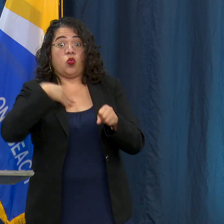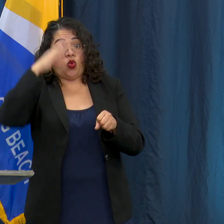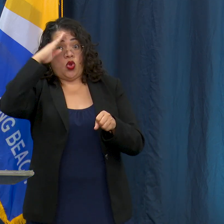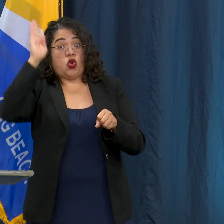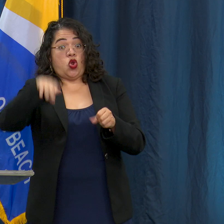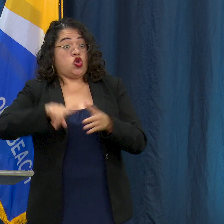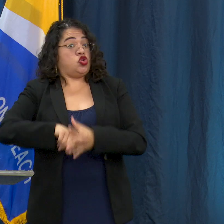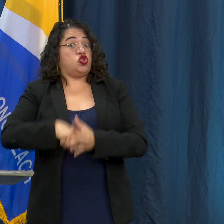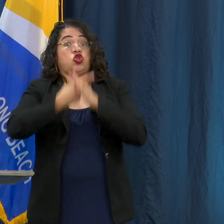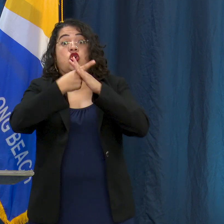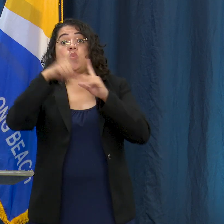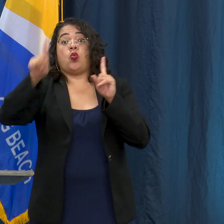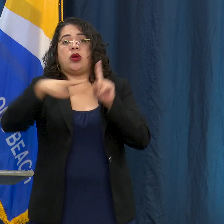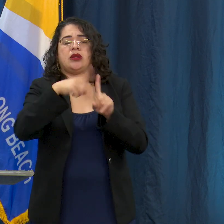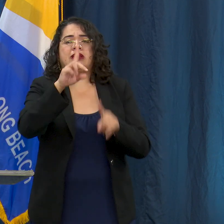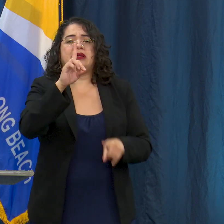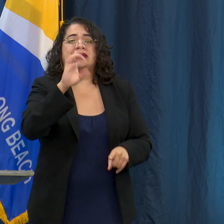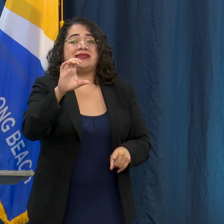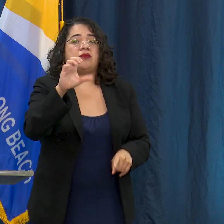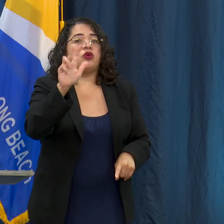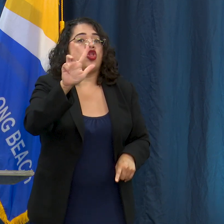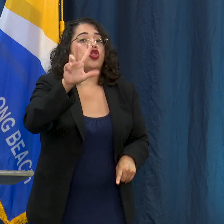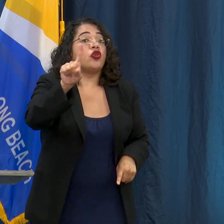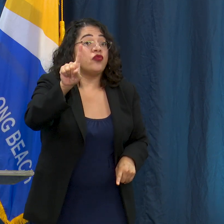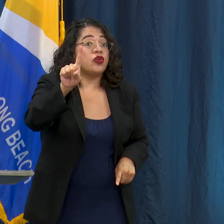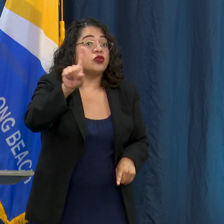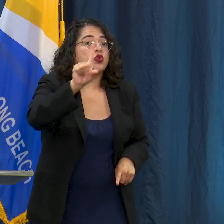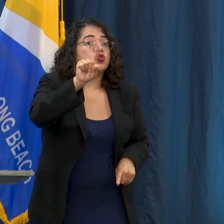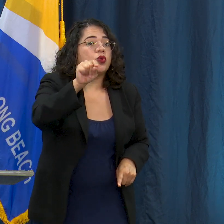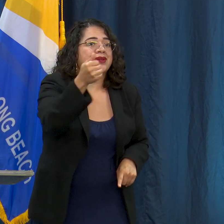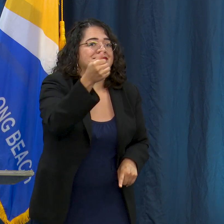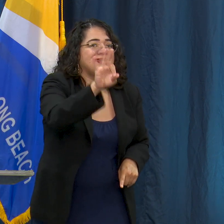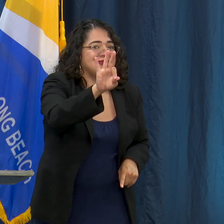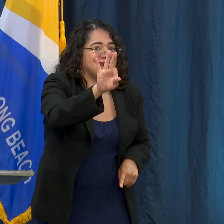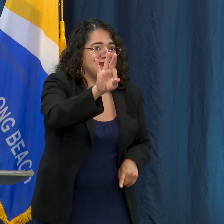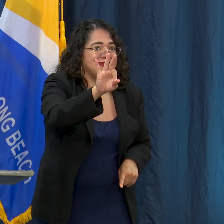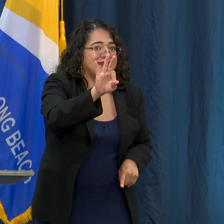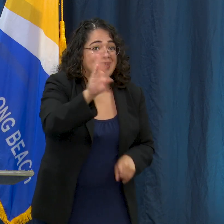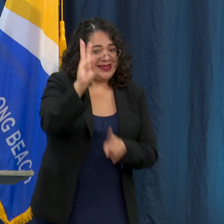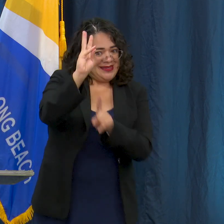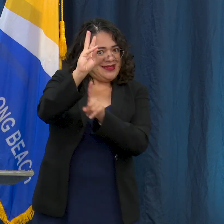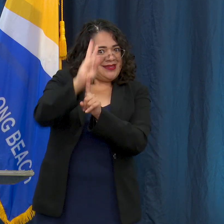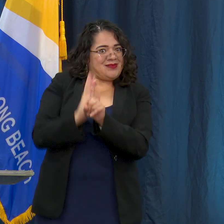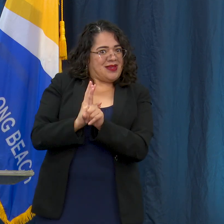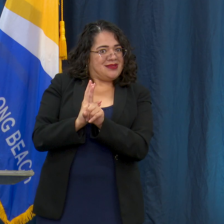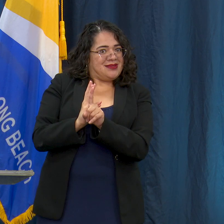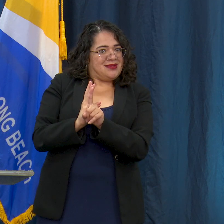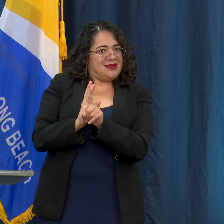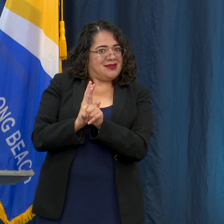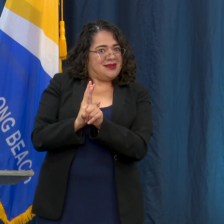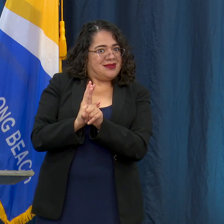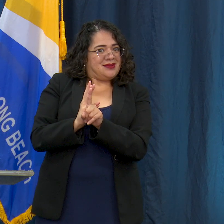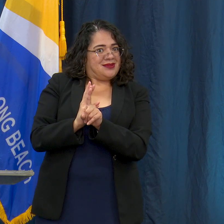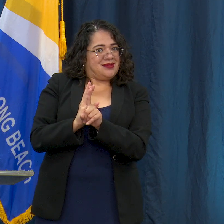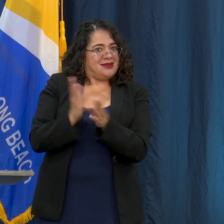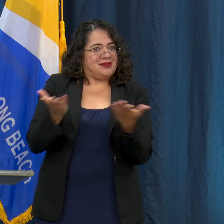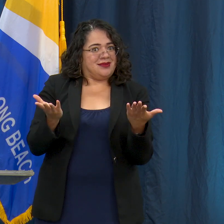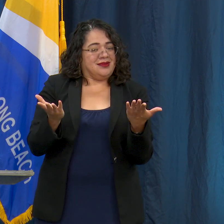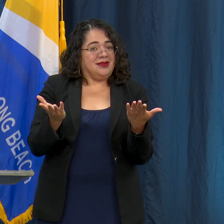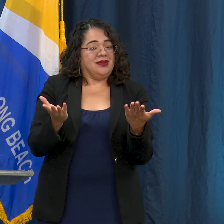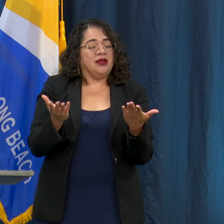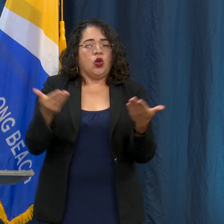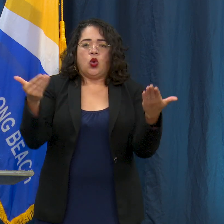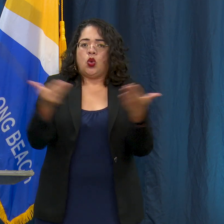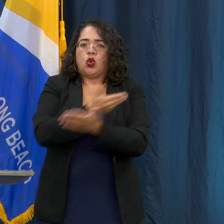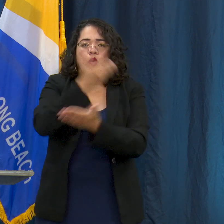2019 so about six months now and there's a lot of new data, there's a lot